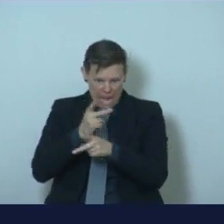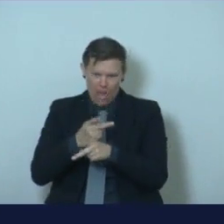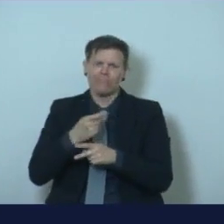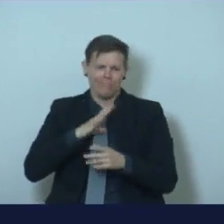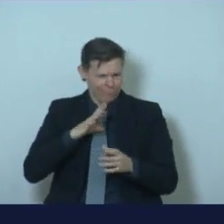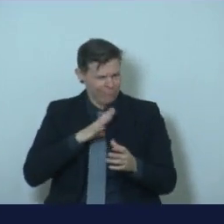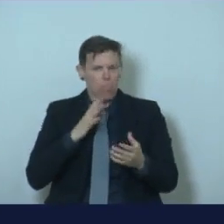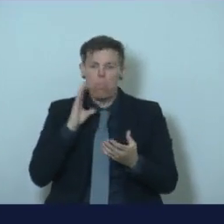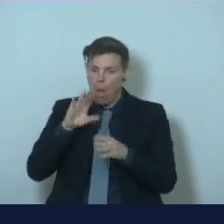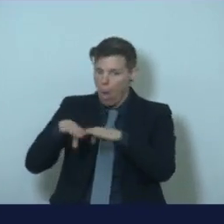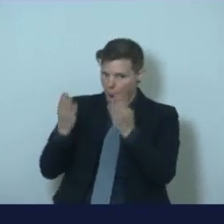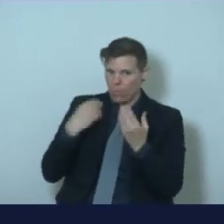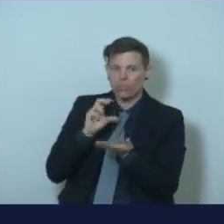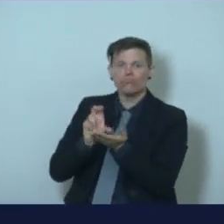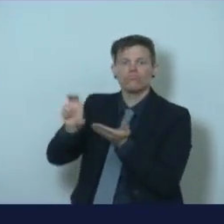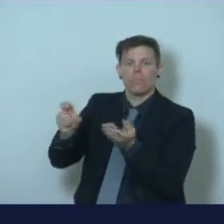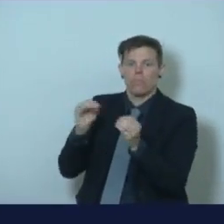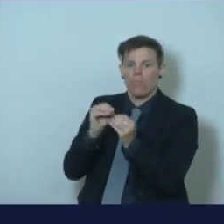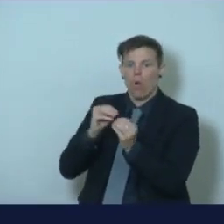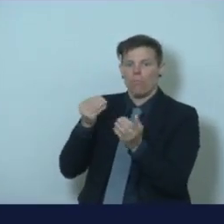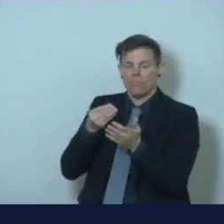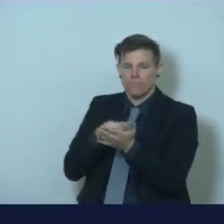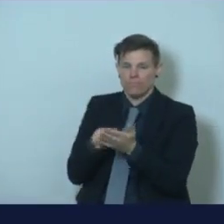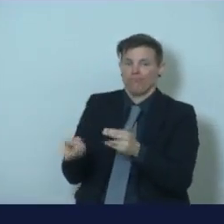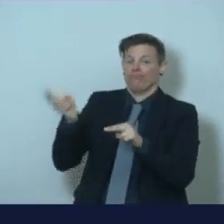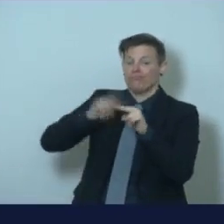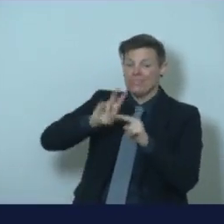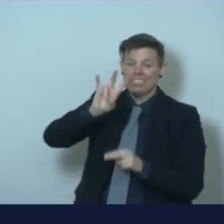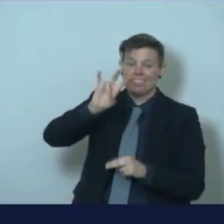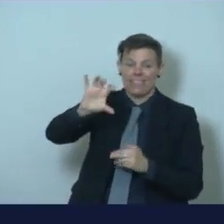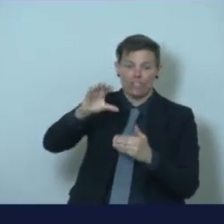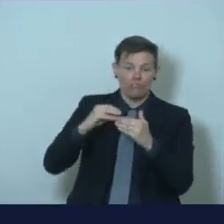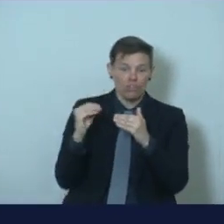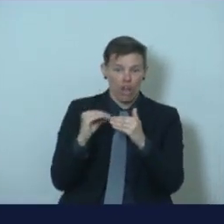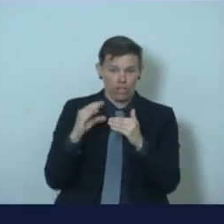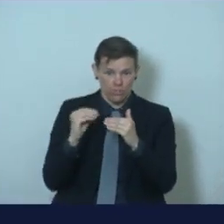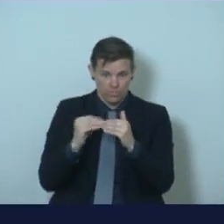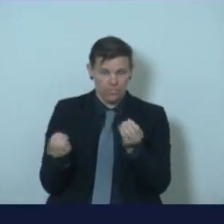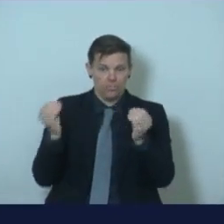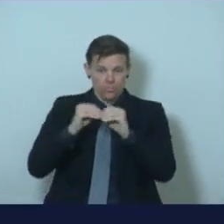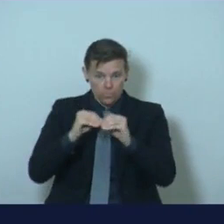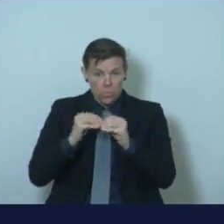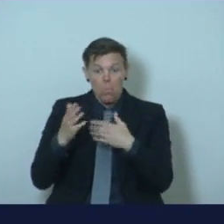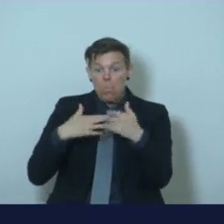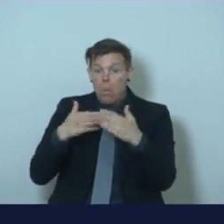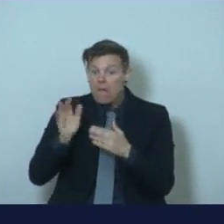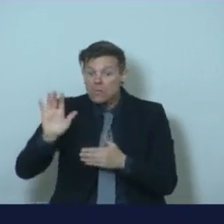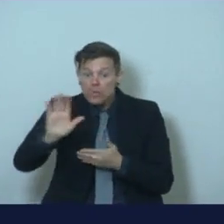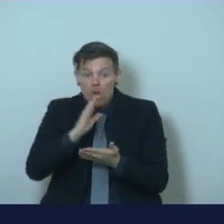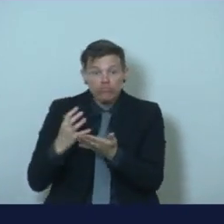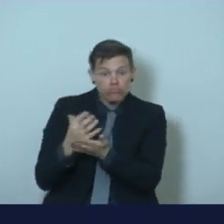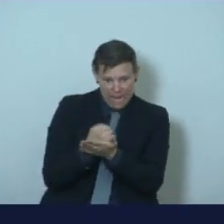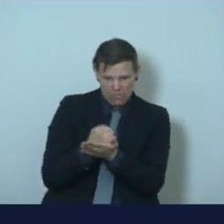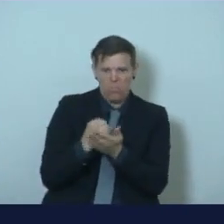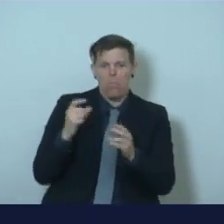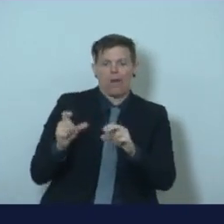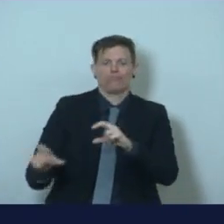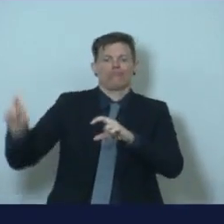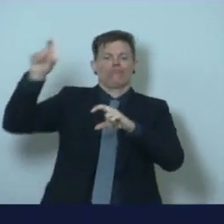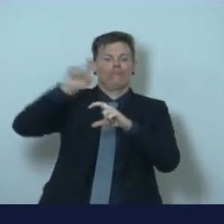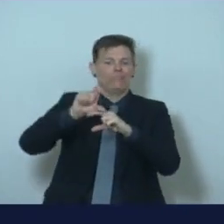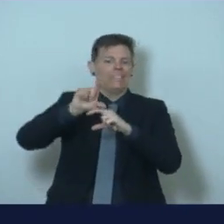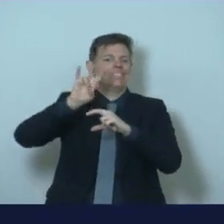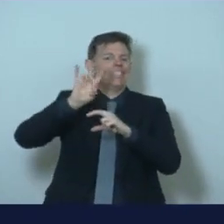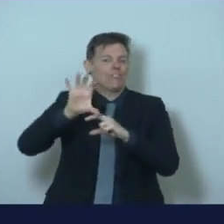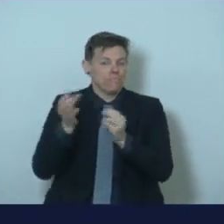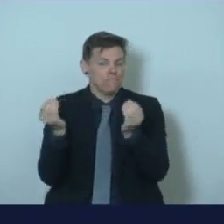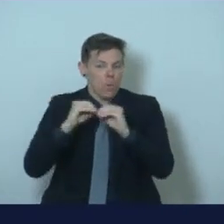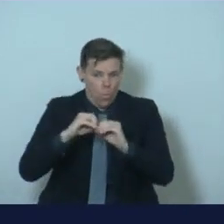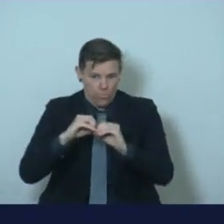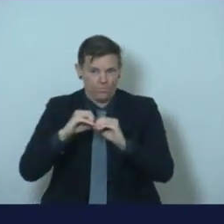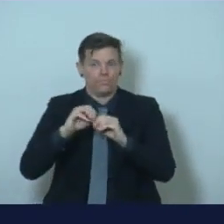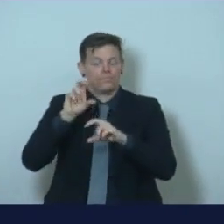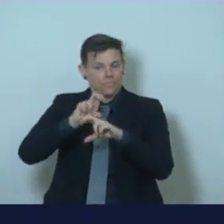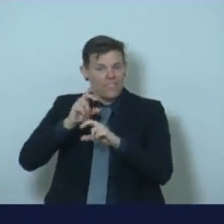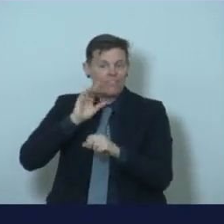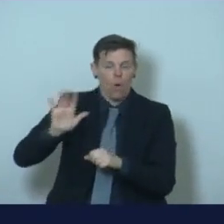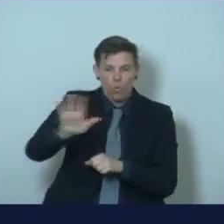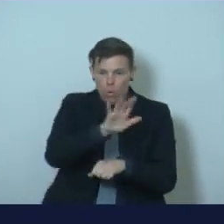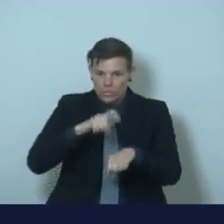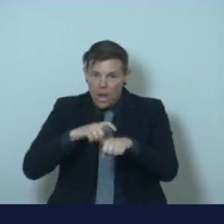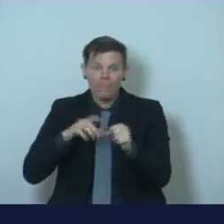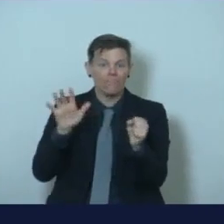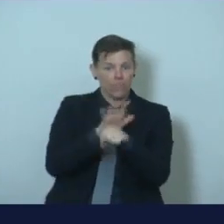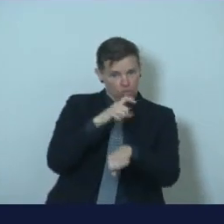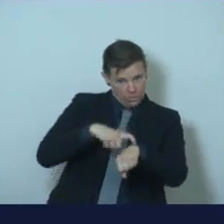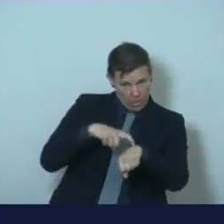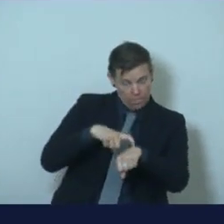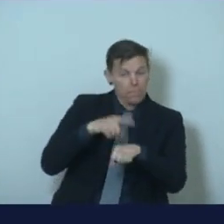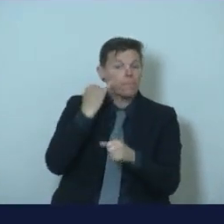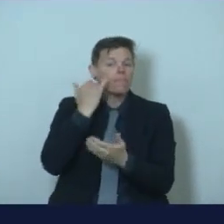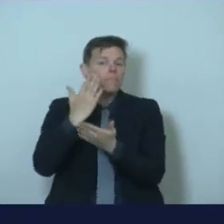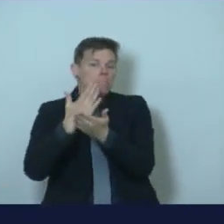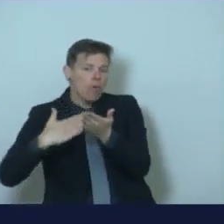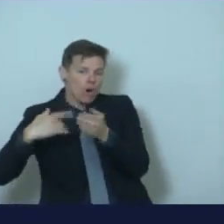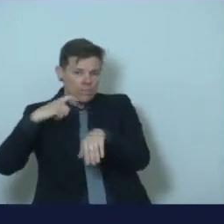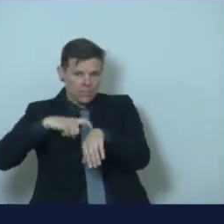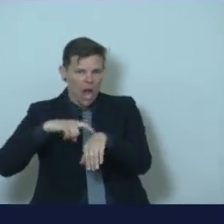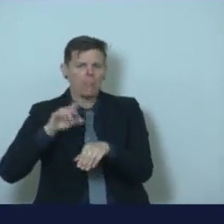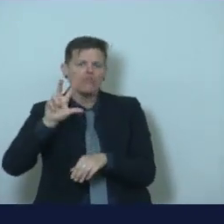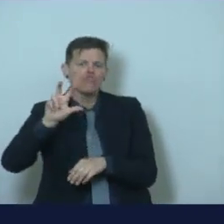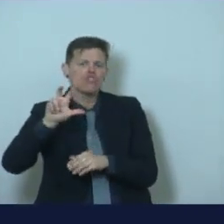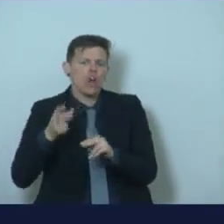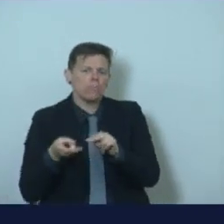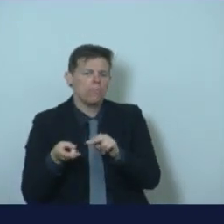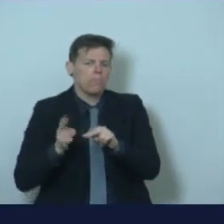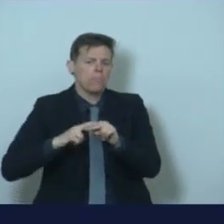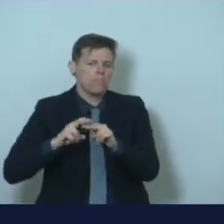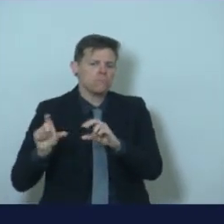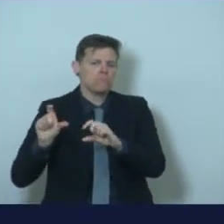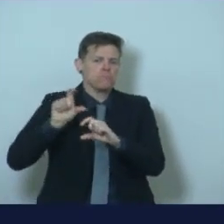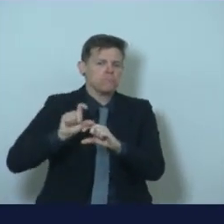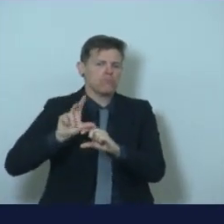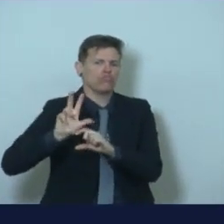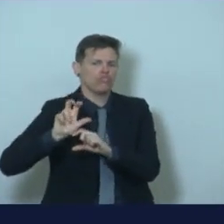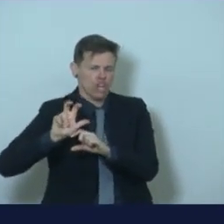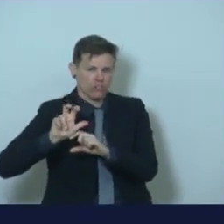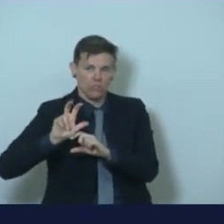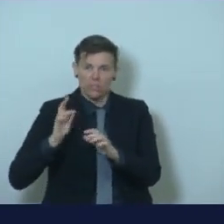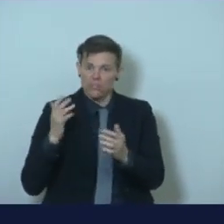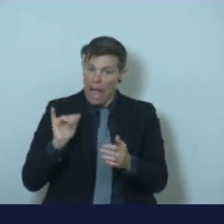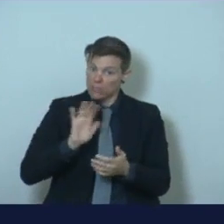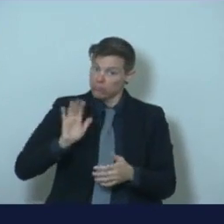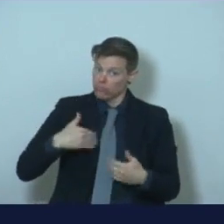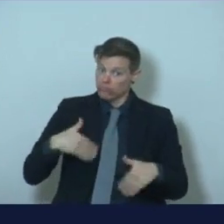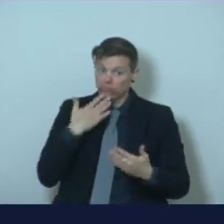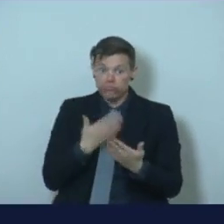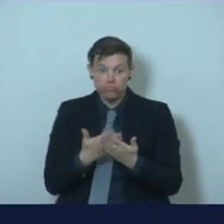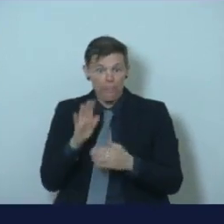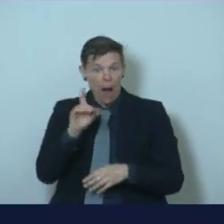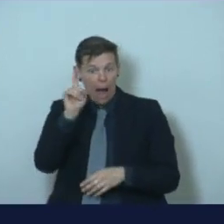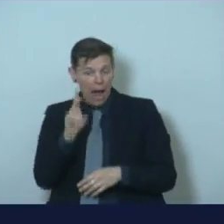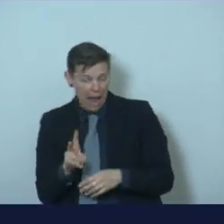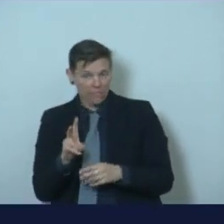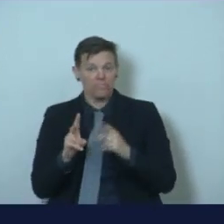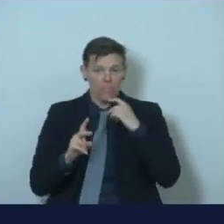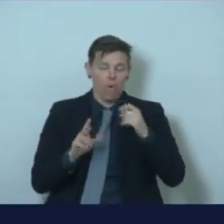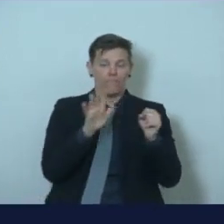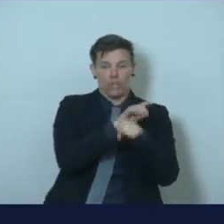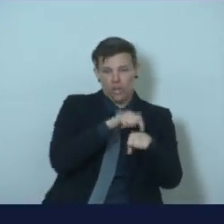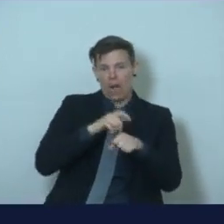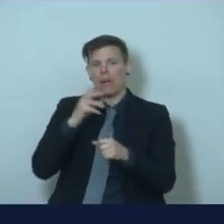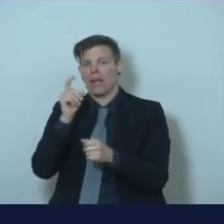SO I WANT TO POINT YOU TO 00 A MON IN ADDITION TO THEIR CURRENT WAGES AND SALARY AND IT IS INCENTIVE FOR FULL-TIME WORKERS AND 350 A MONTH ABLED FOR PART-TIME WORK SORES HAVE OF